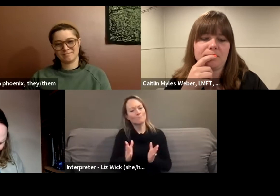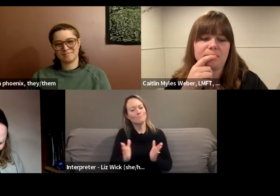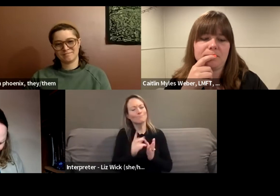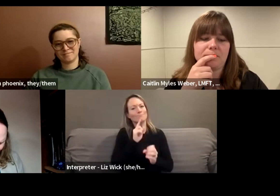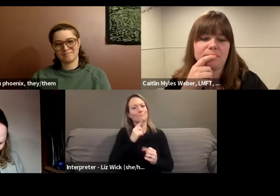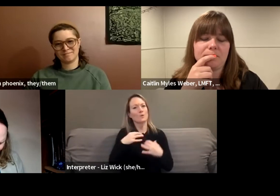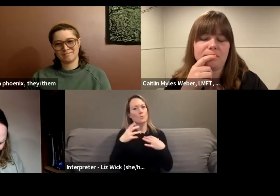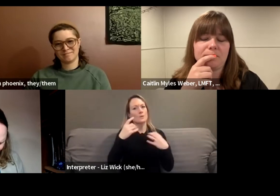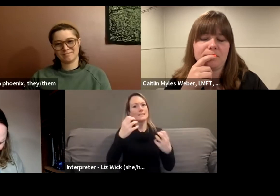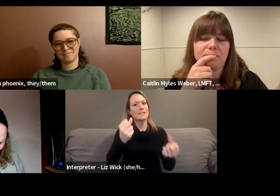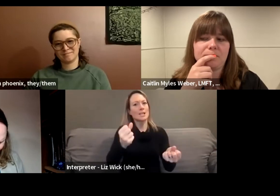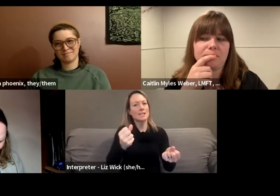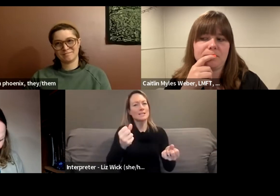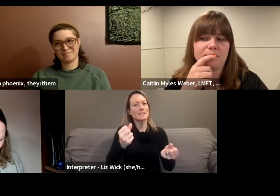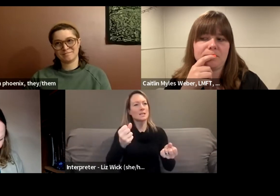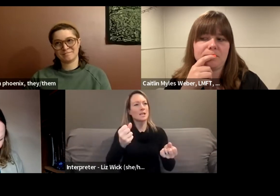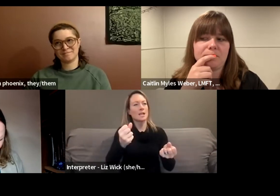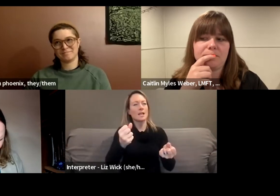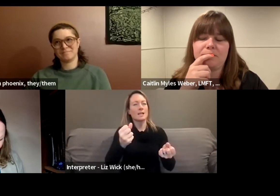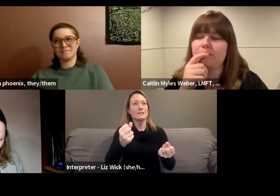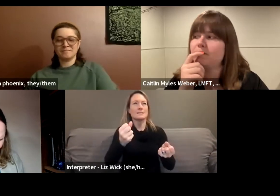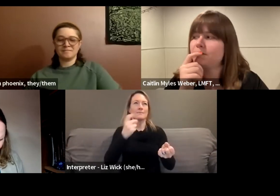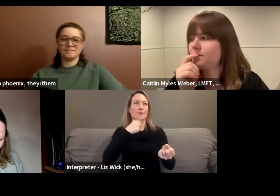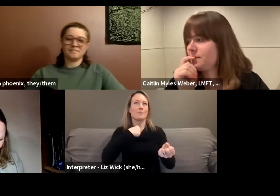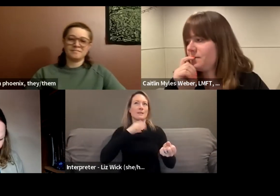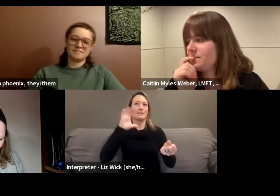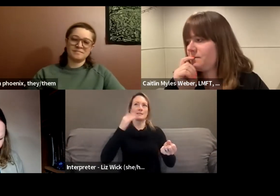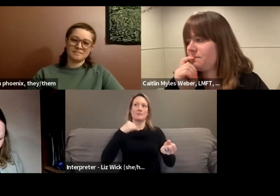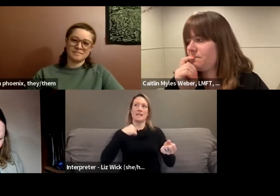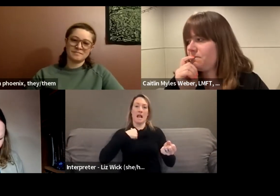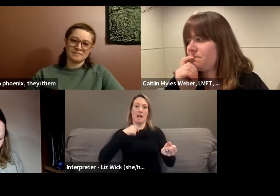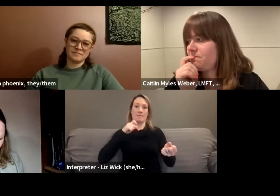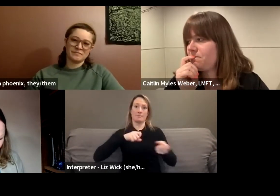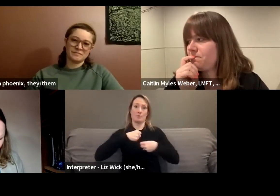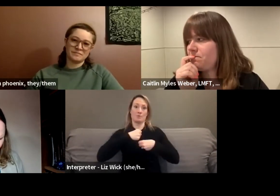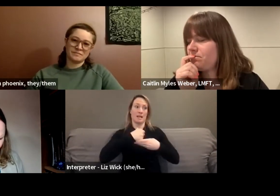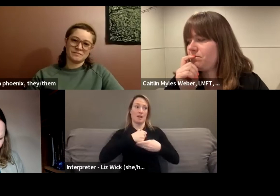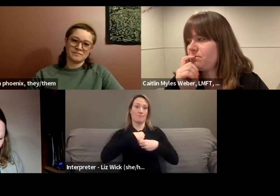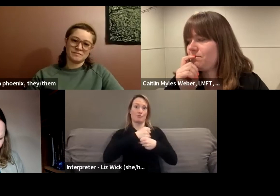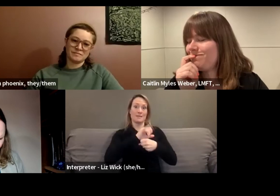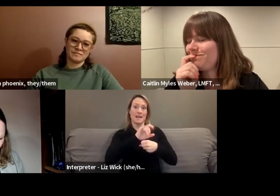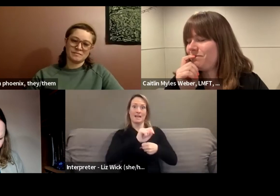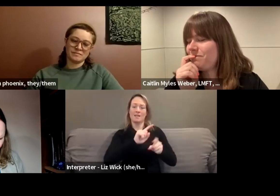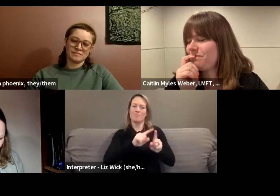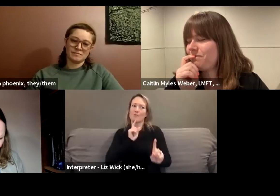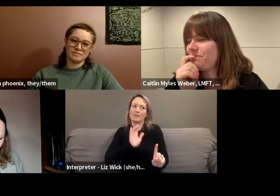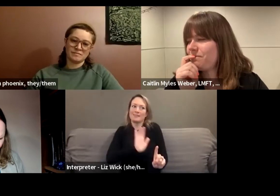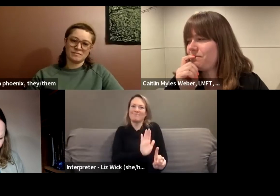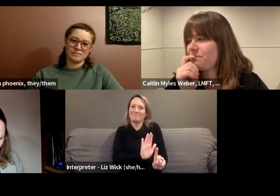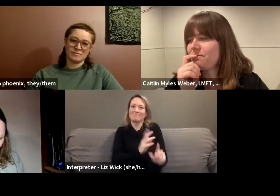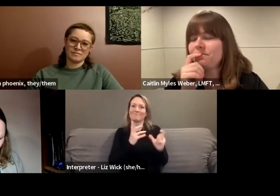which is never how it has felt to me. I do think that as a witness to my clients,